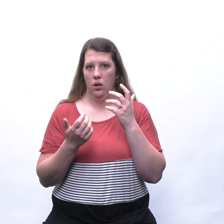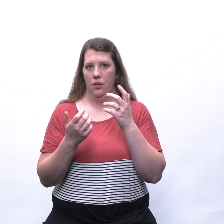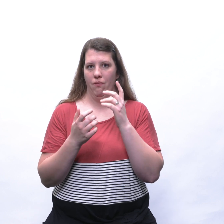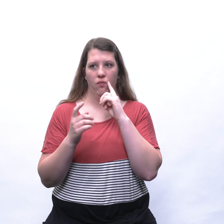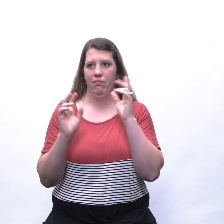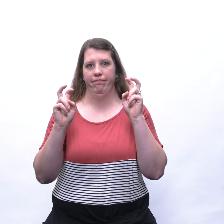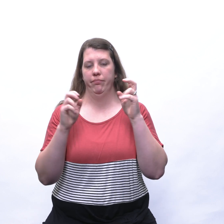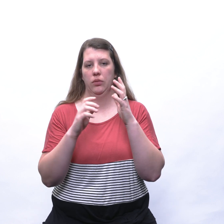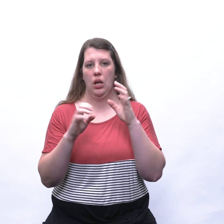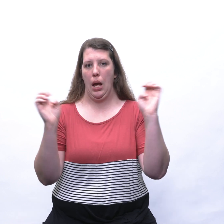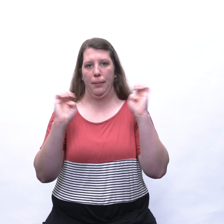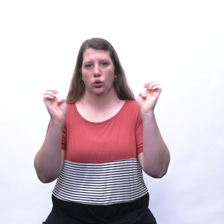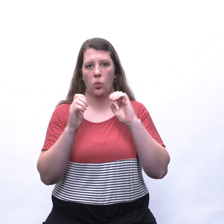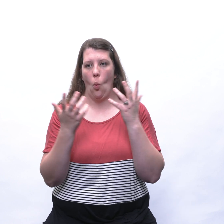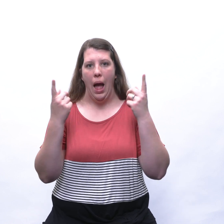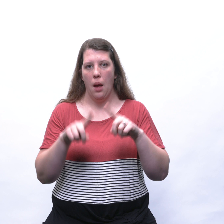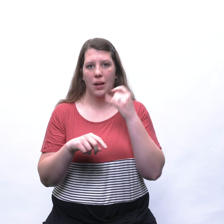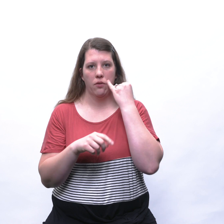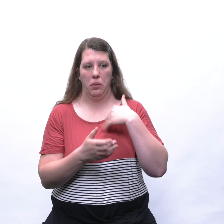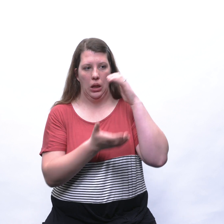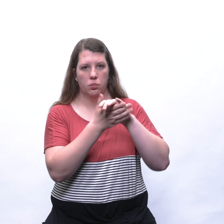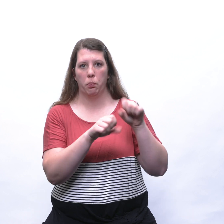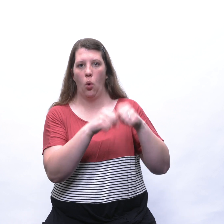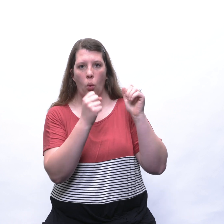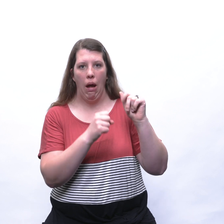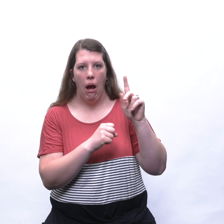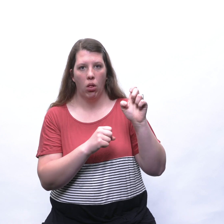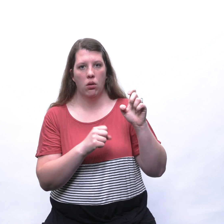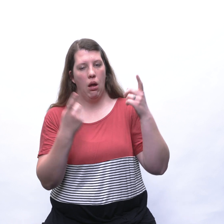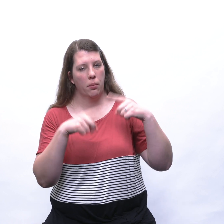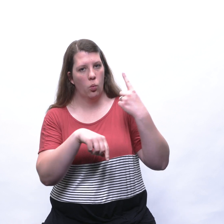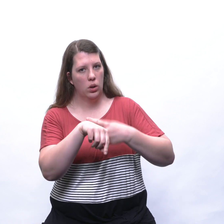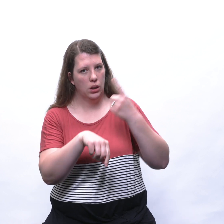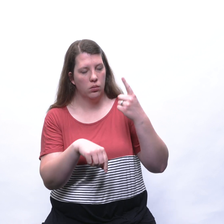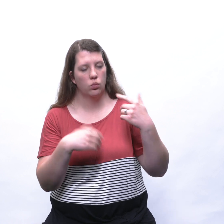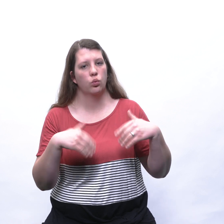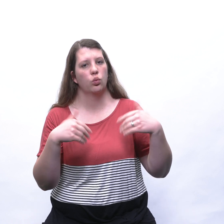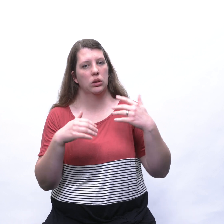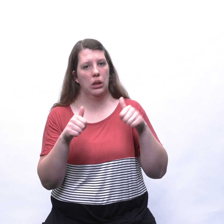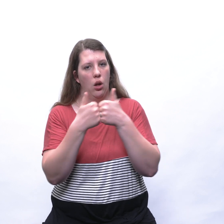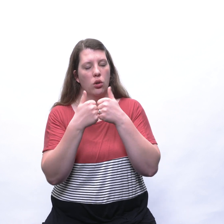A live interpreter is needed for any type of emergency situation. What if my husband broke his ankle?